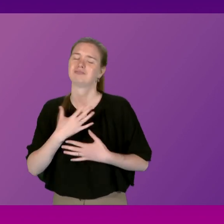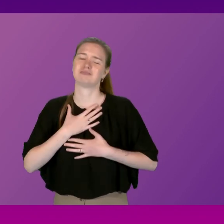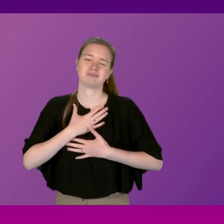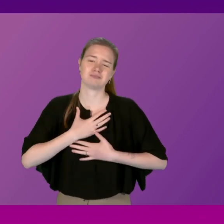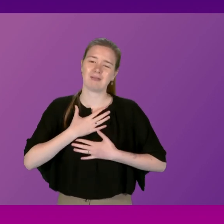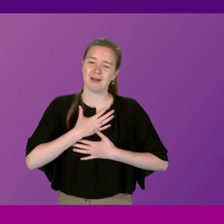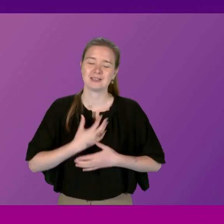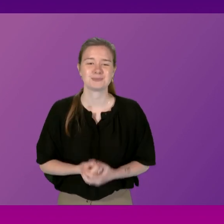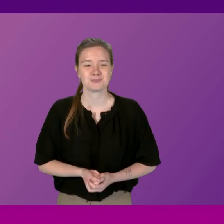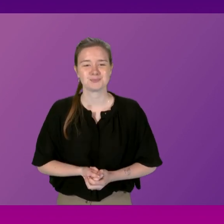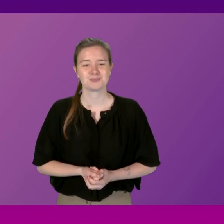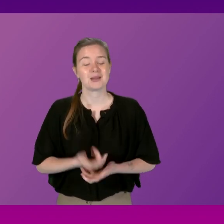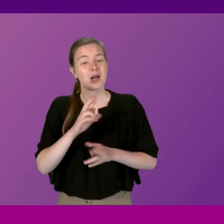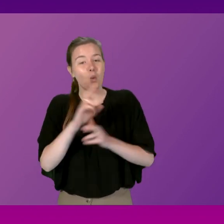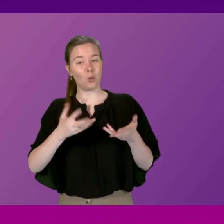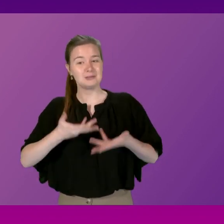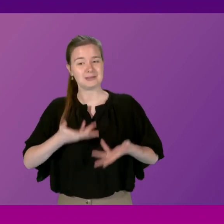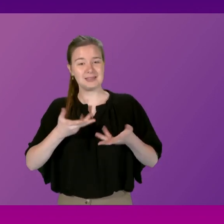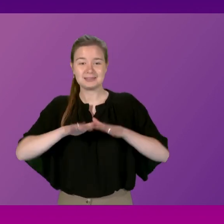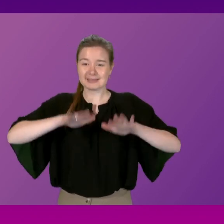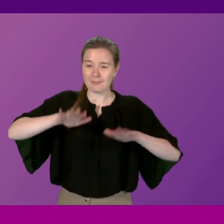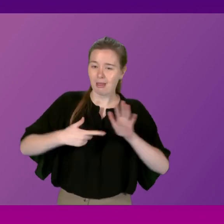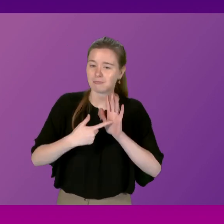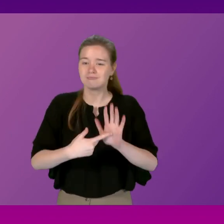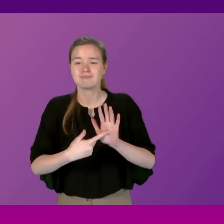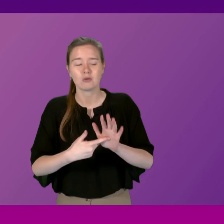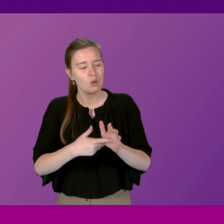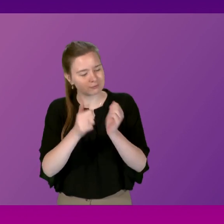I hope that today will bring a similar show of solidarity.